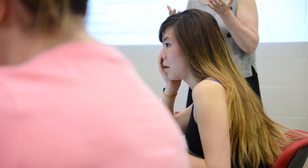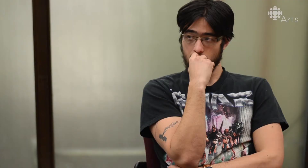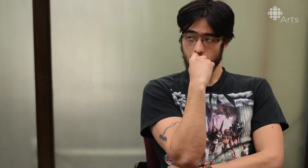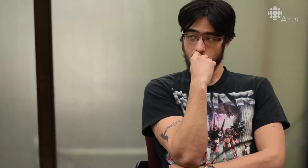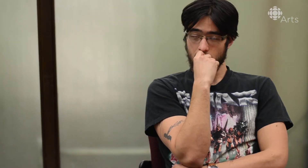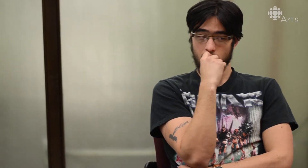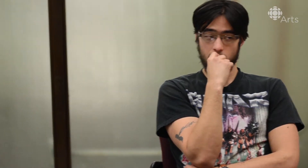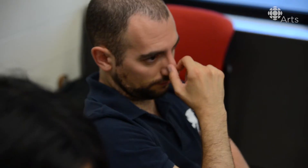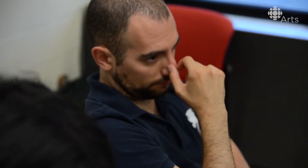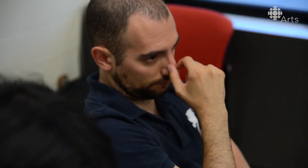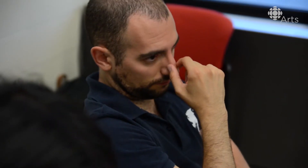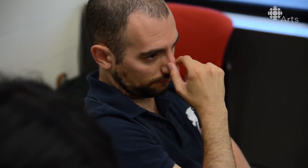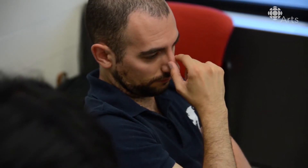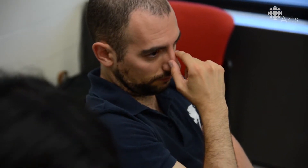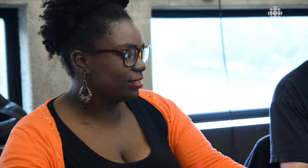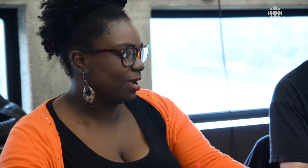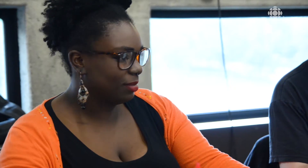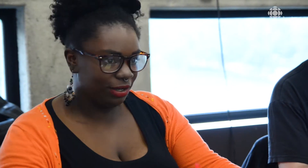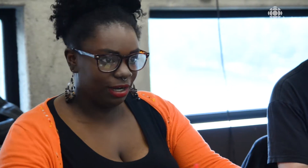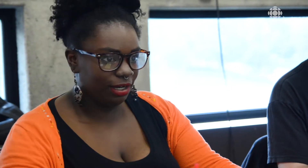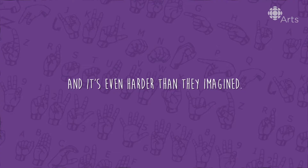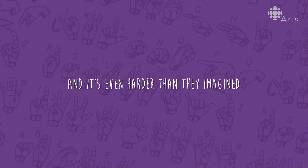I don't want to feel left out because I'm hearing.